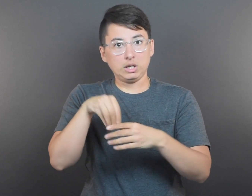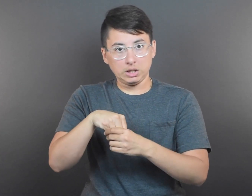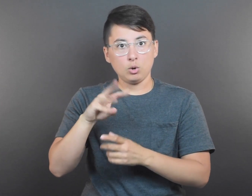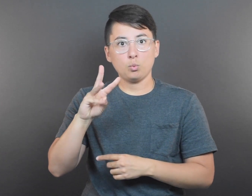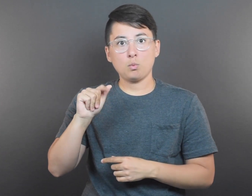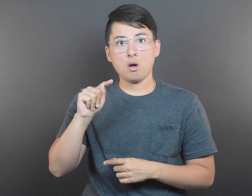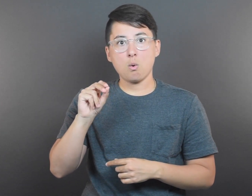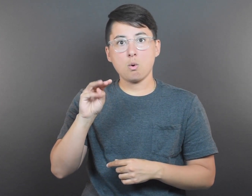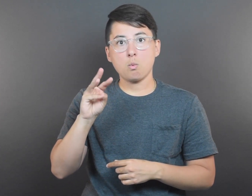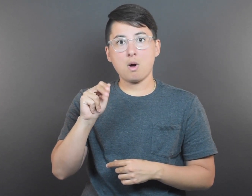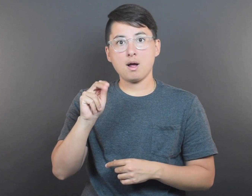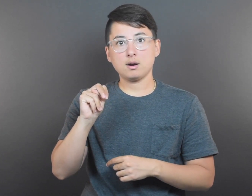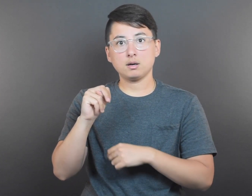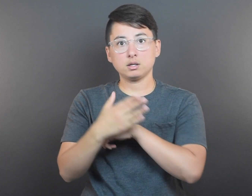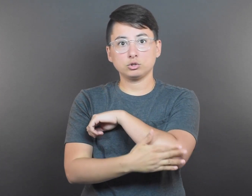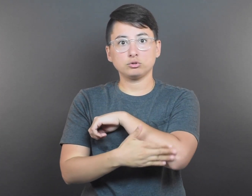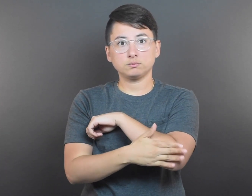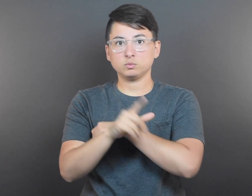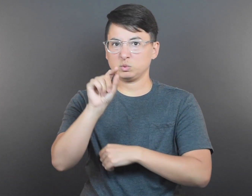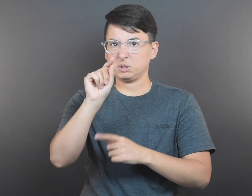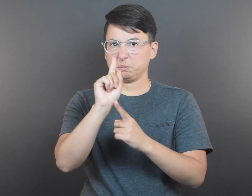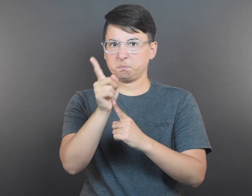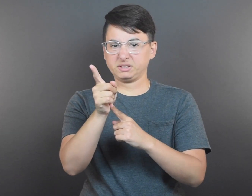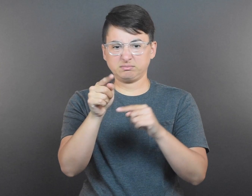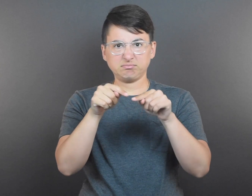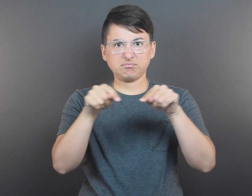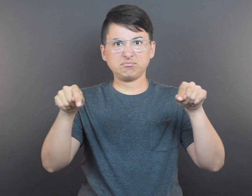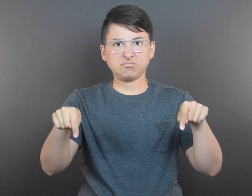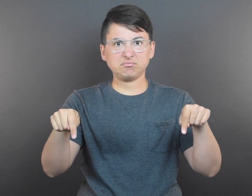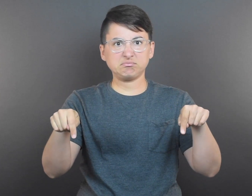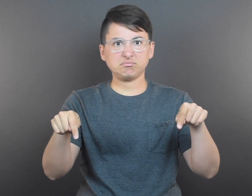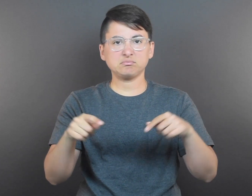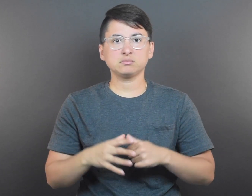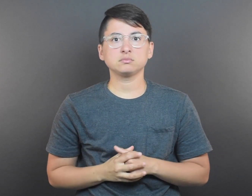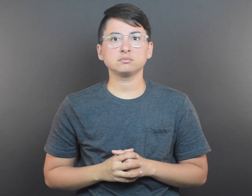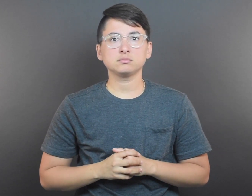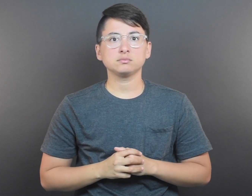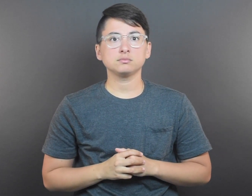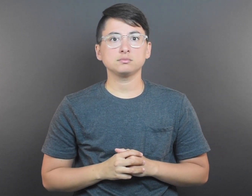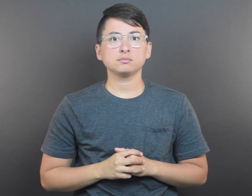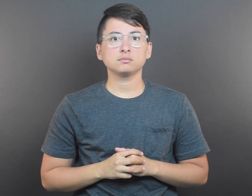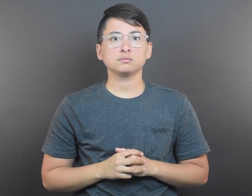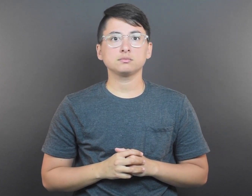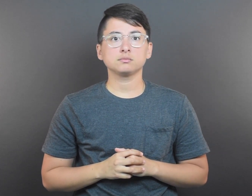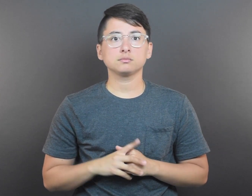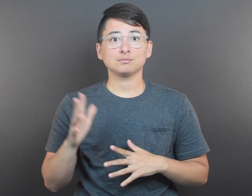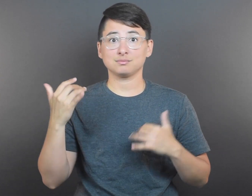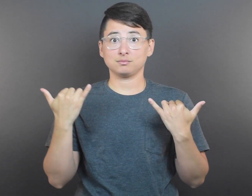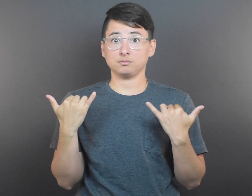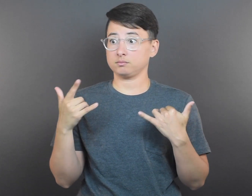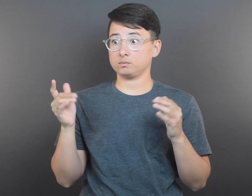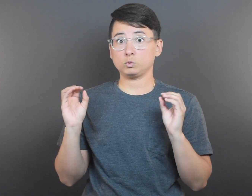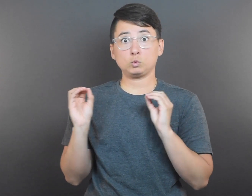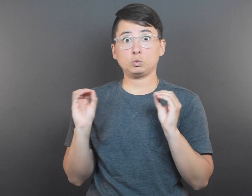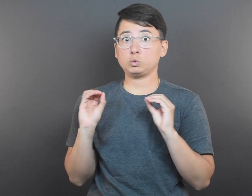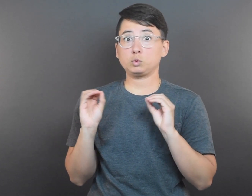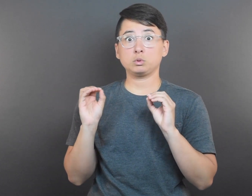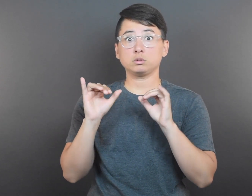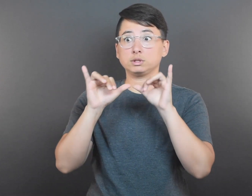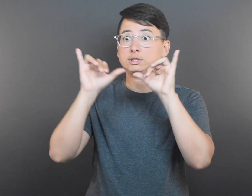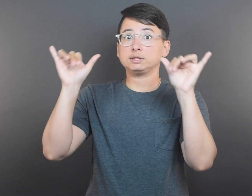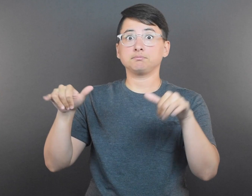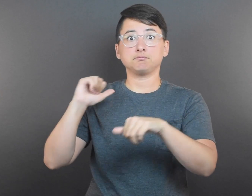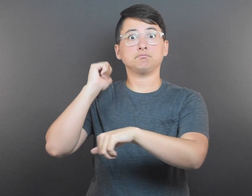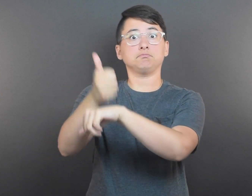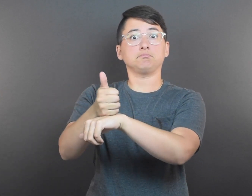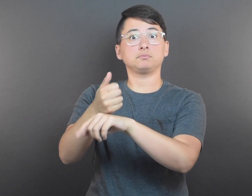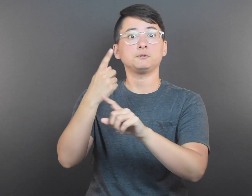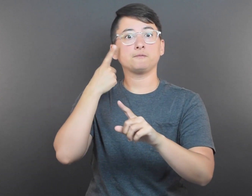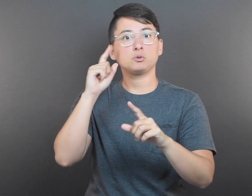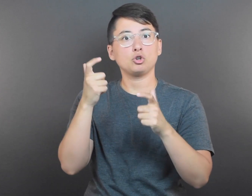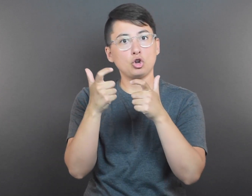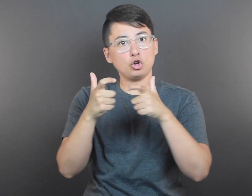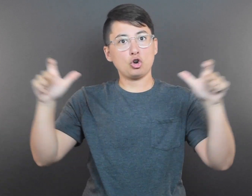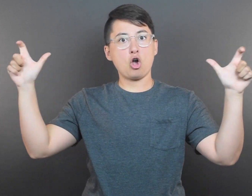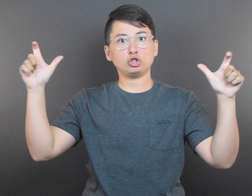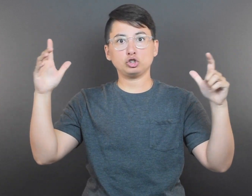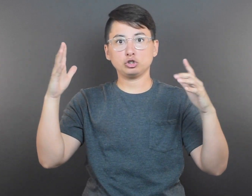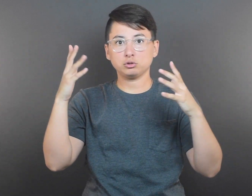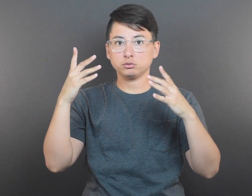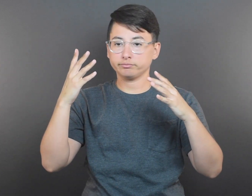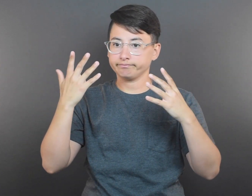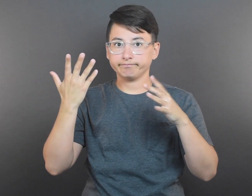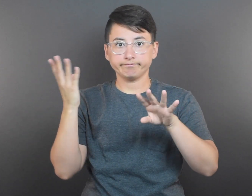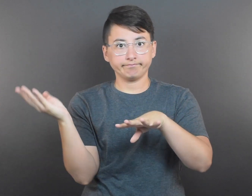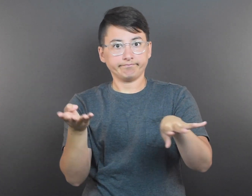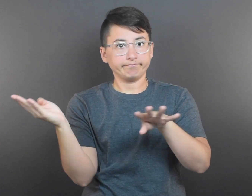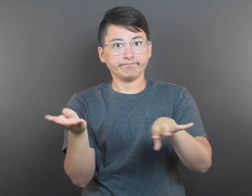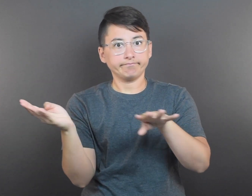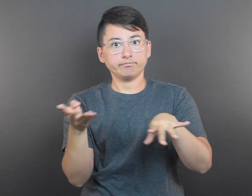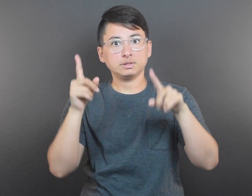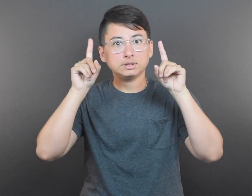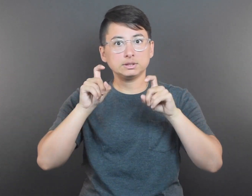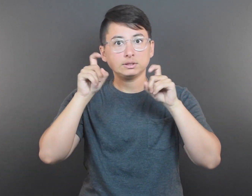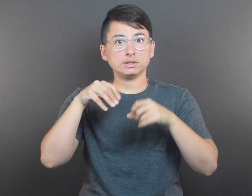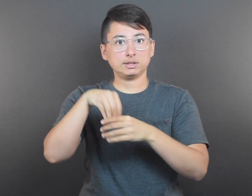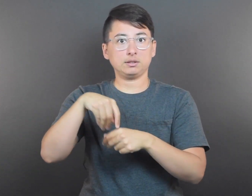As there was no existing infrastructure for large-scale testing in Watonwan County, Ochsendorf